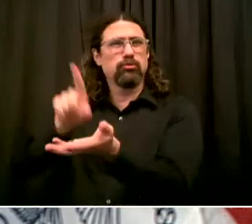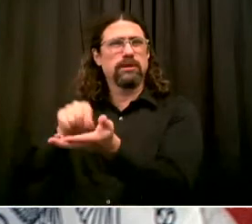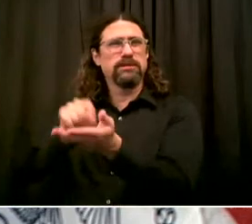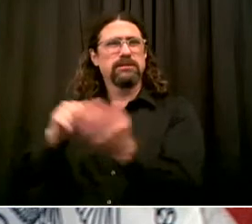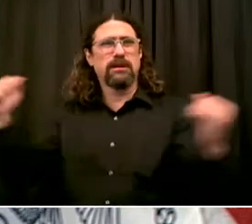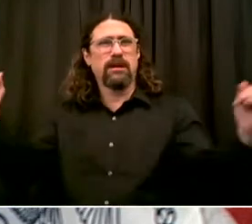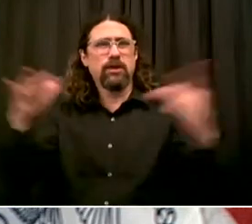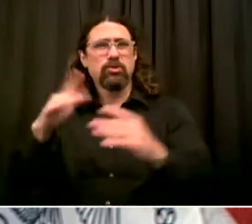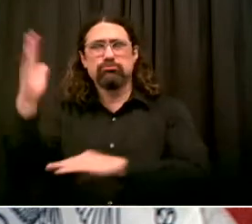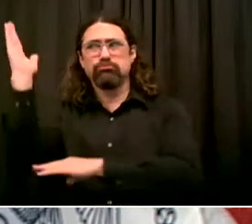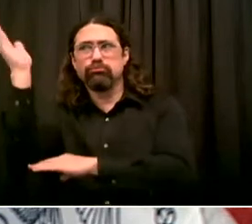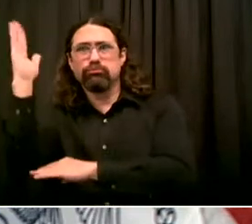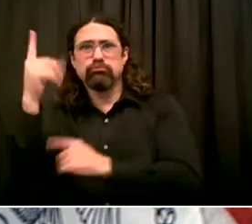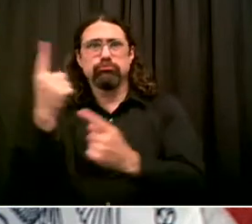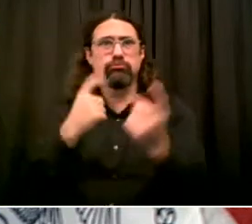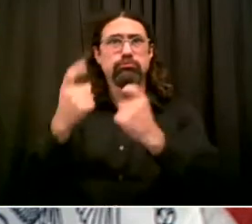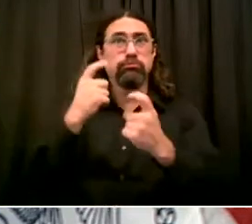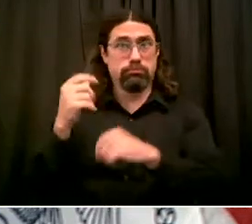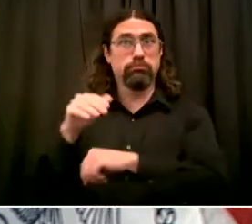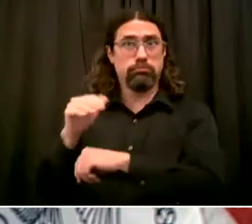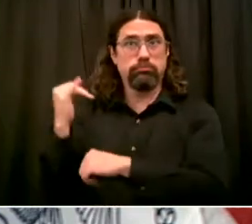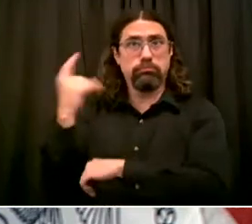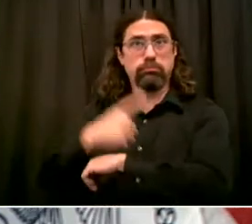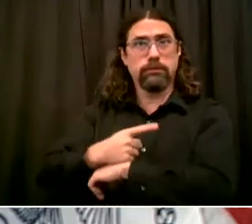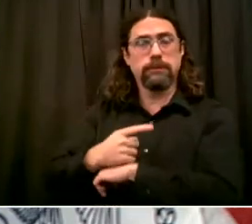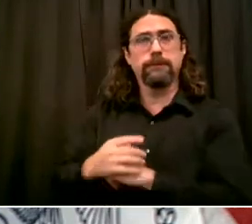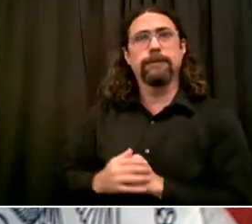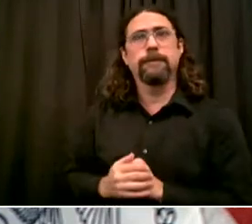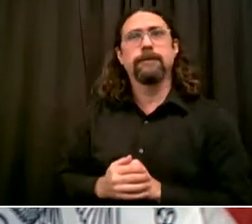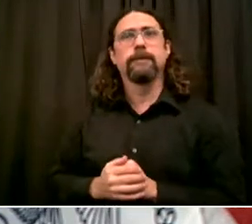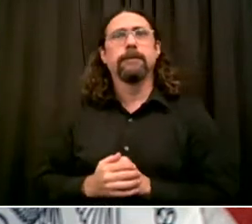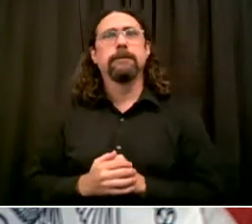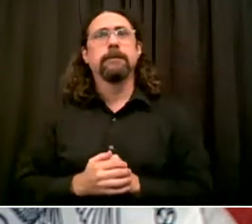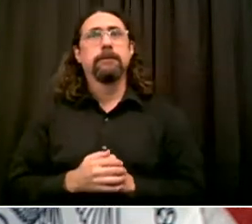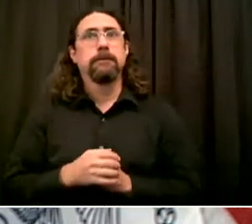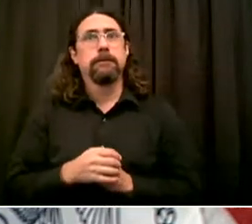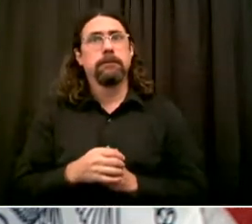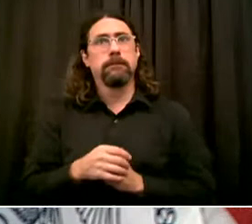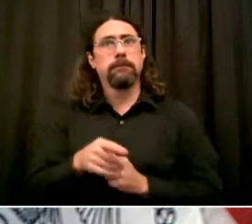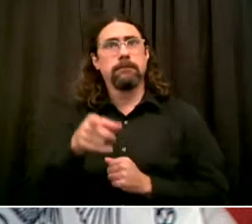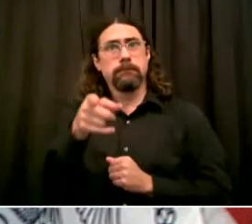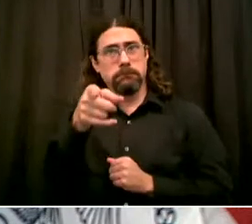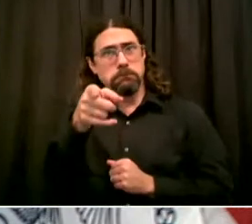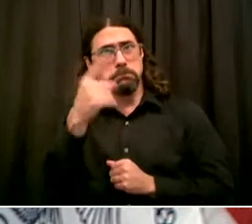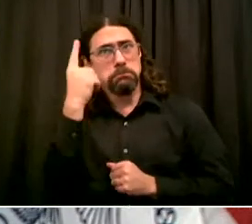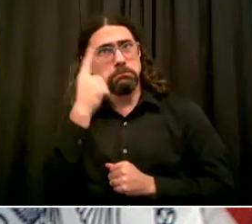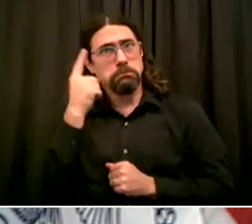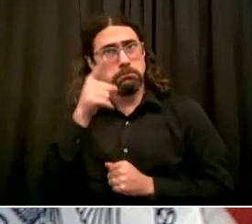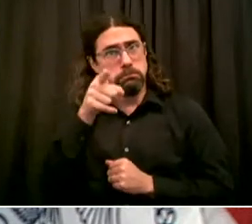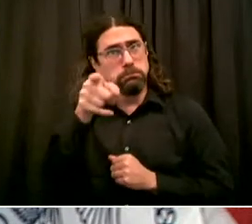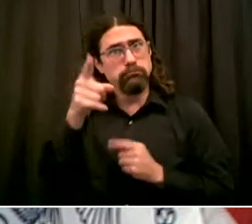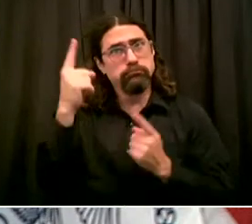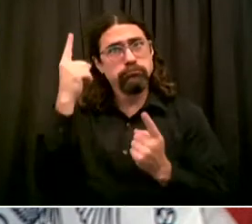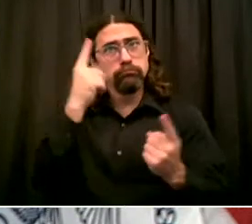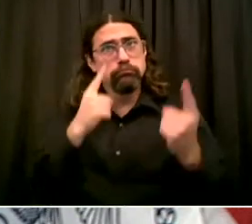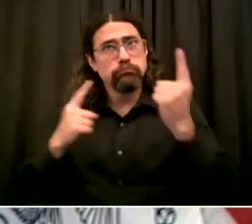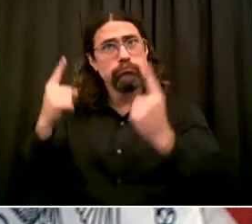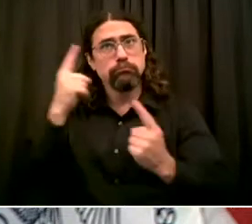SOMETHING THAT